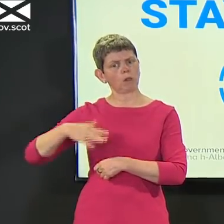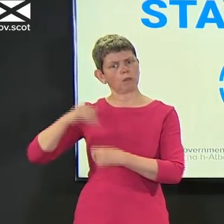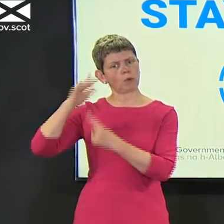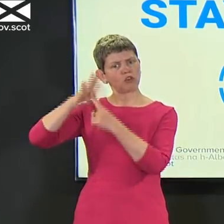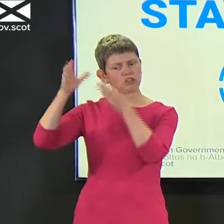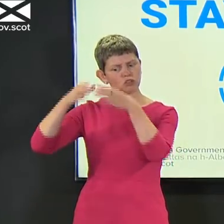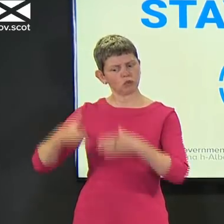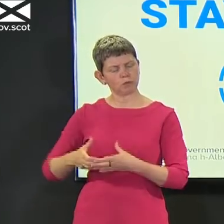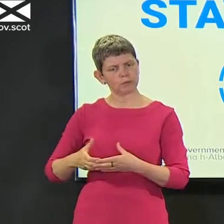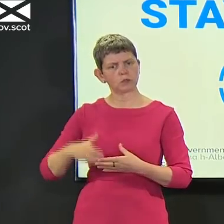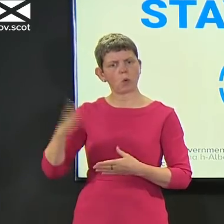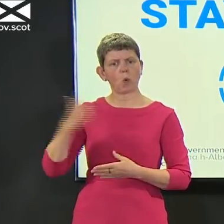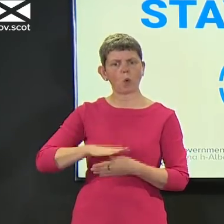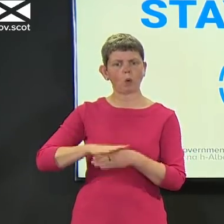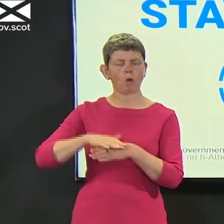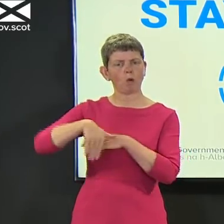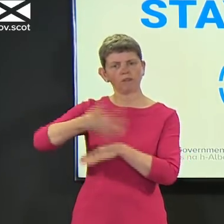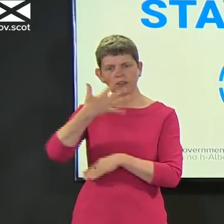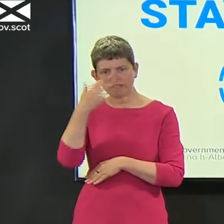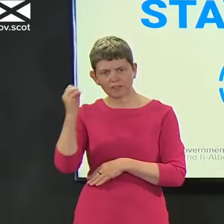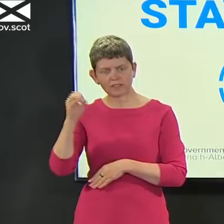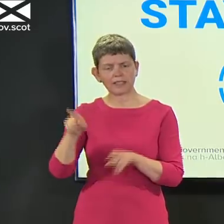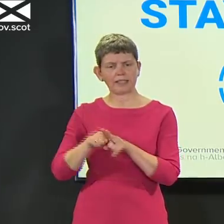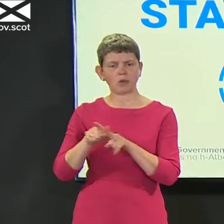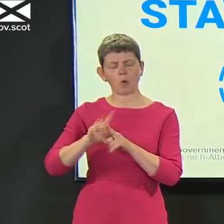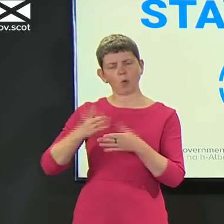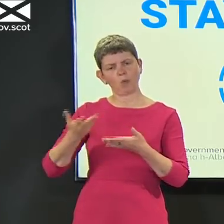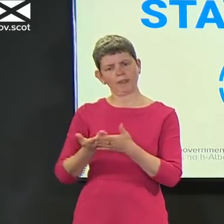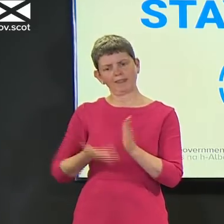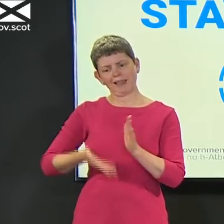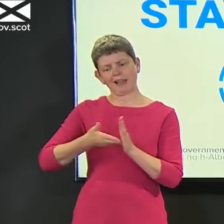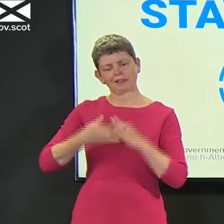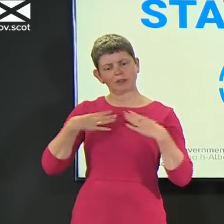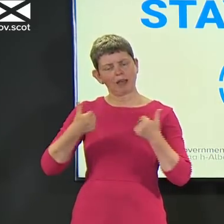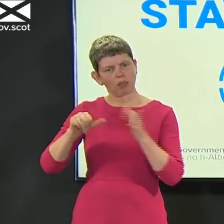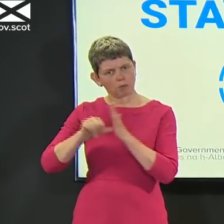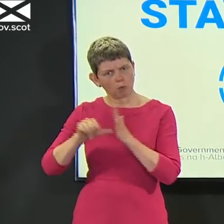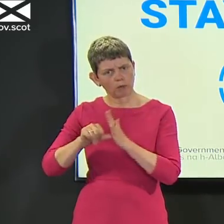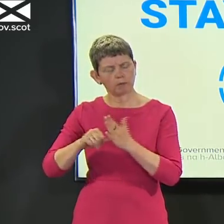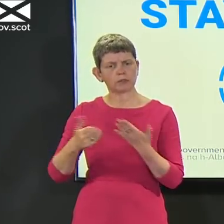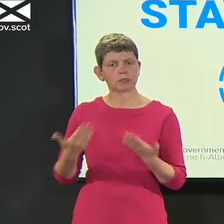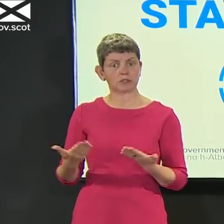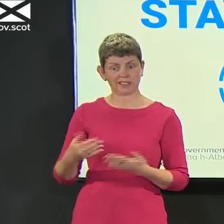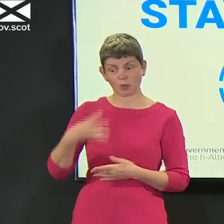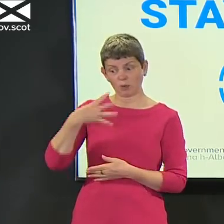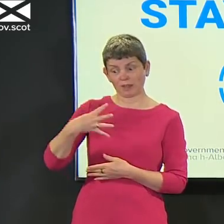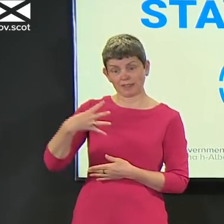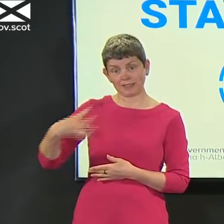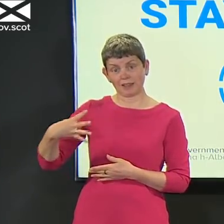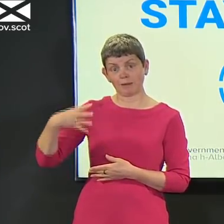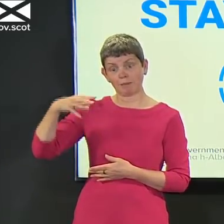health conditions that's the the bulk of the adult population 99 of all covered deaths come from